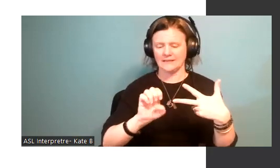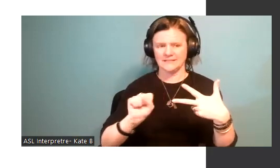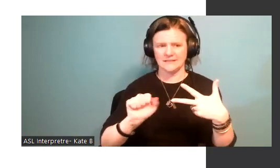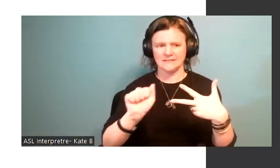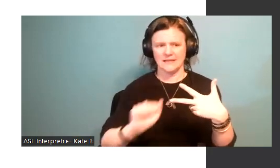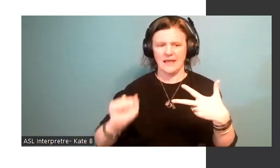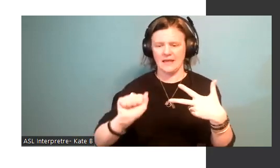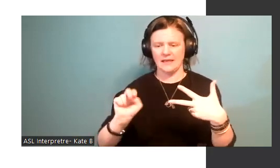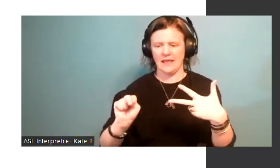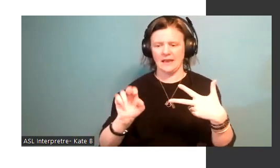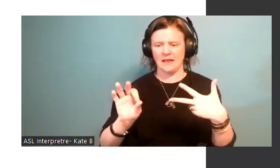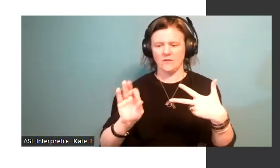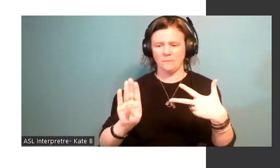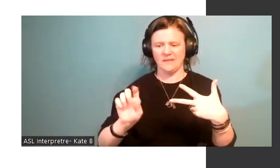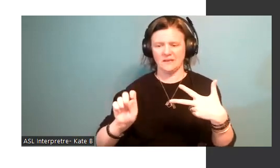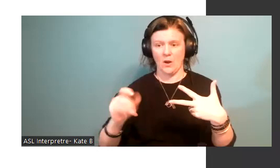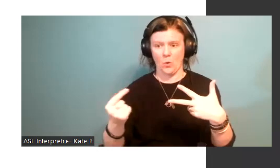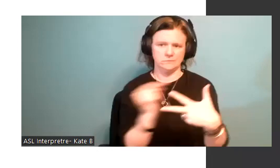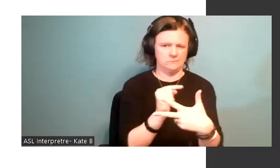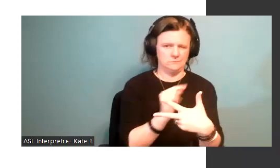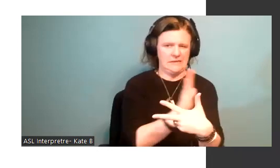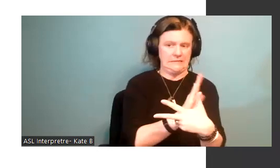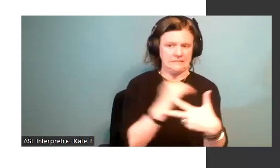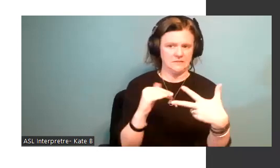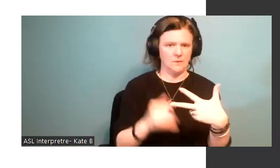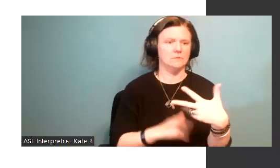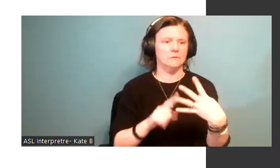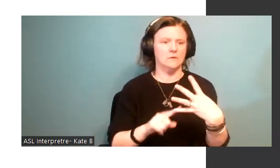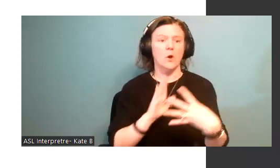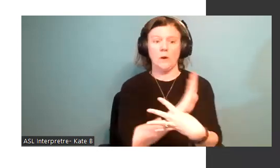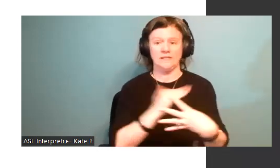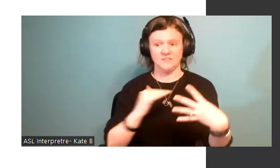websites of accessibility at mdod.Maryland.gov,